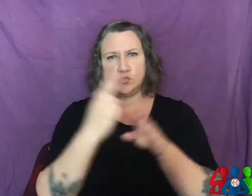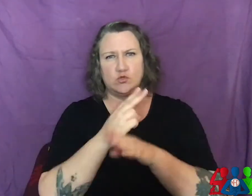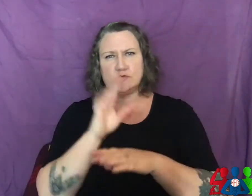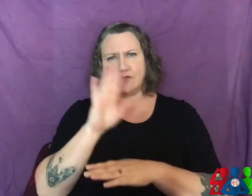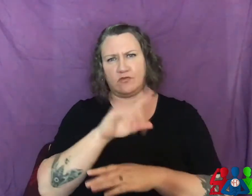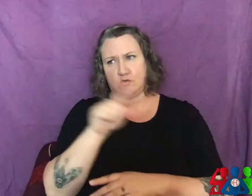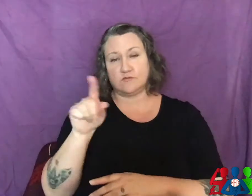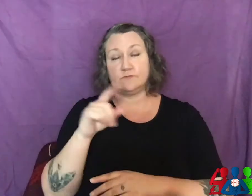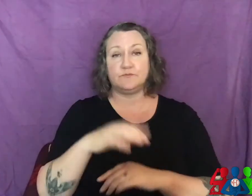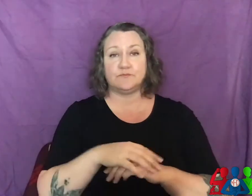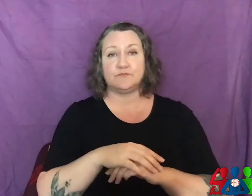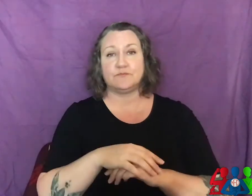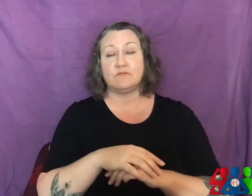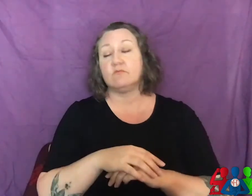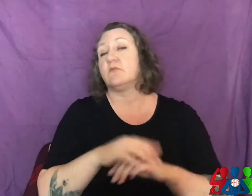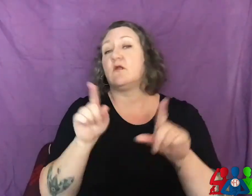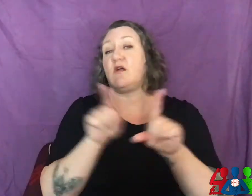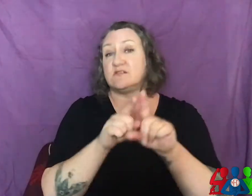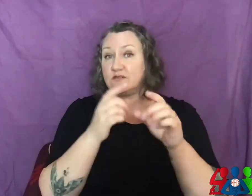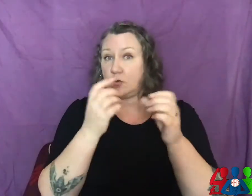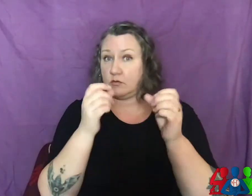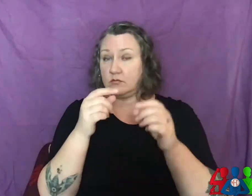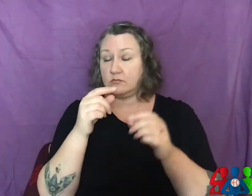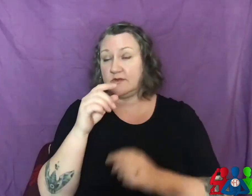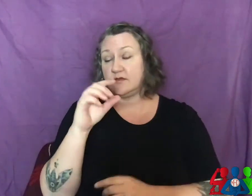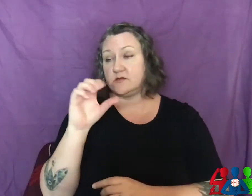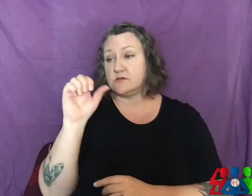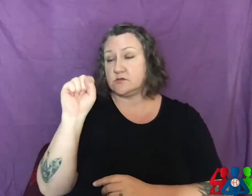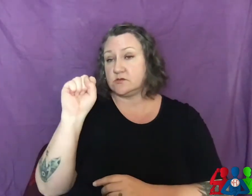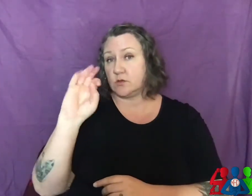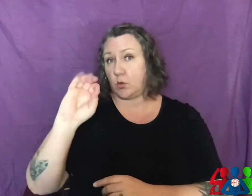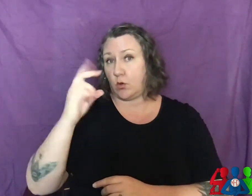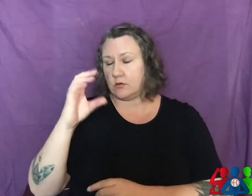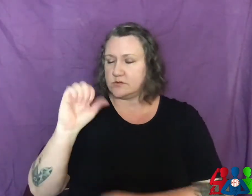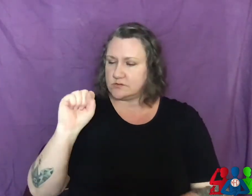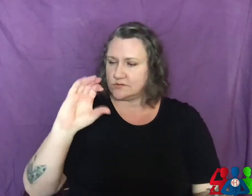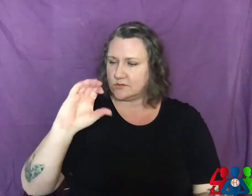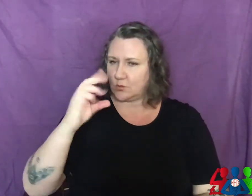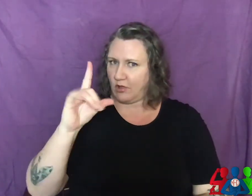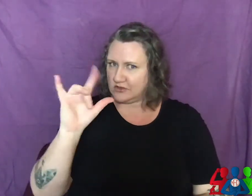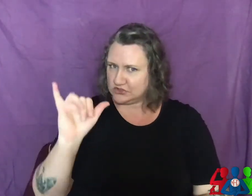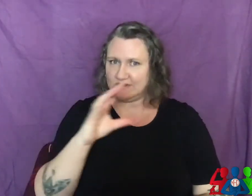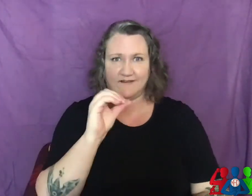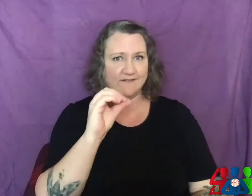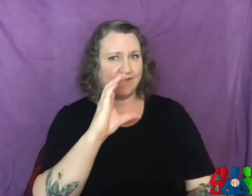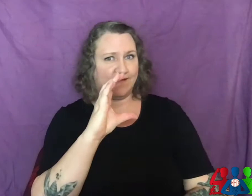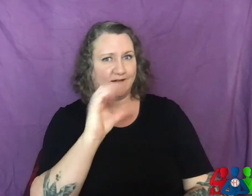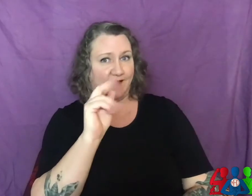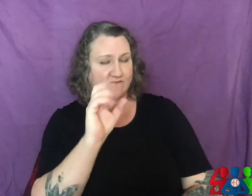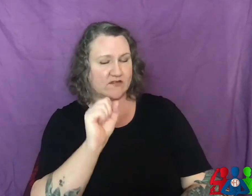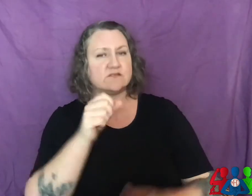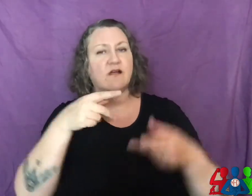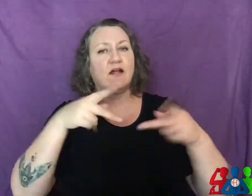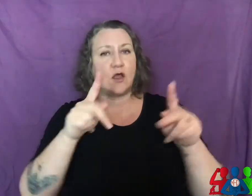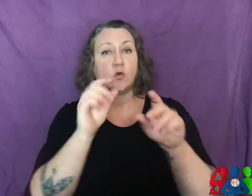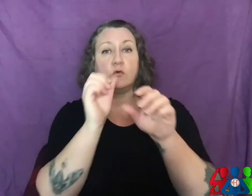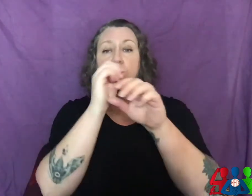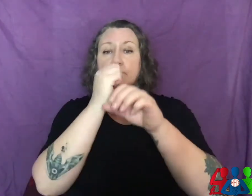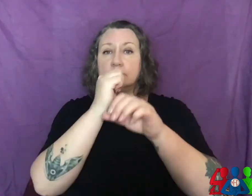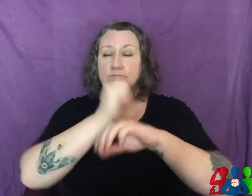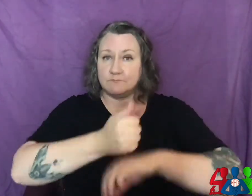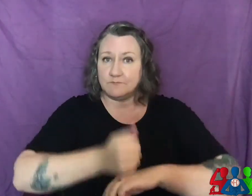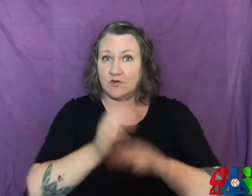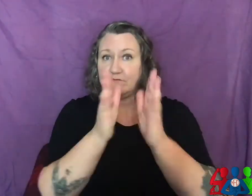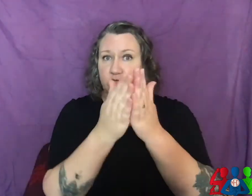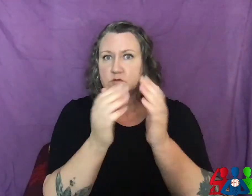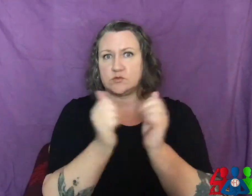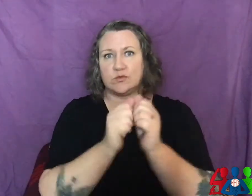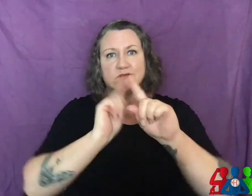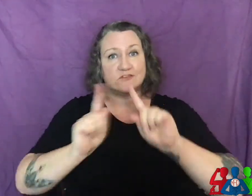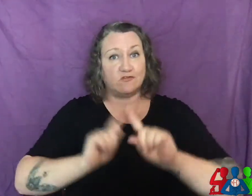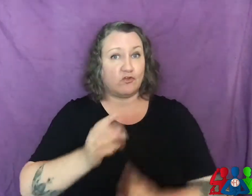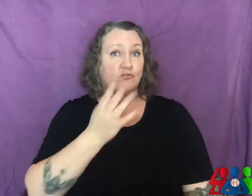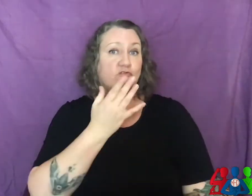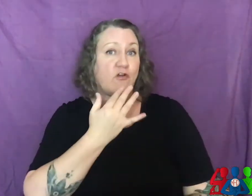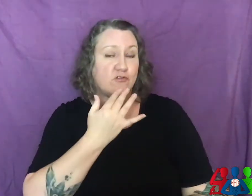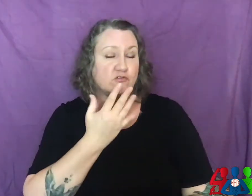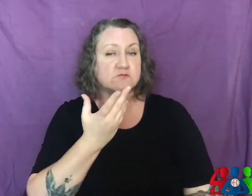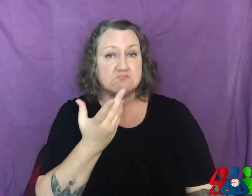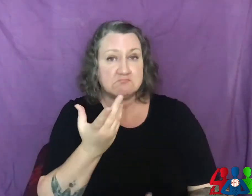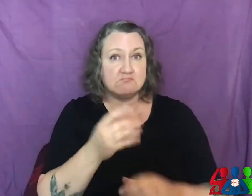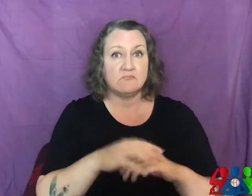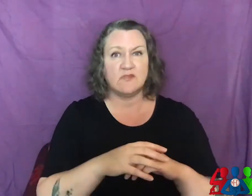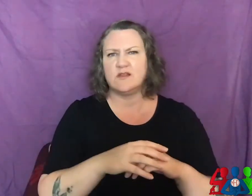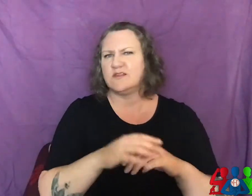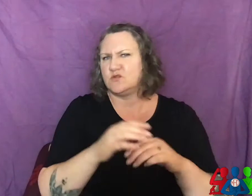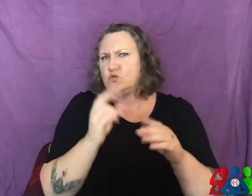size, color, and styling to draw attention. Schoology and Canvas both allow folders to have